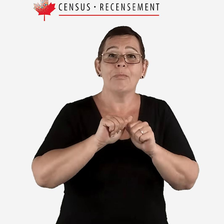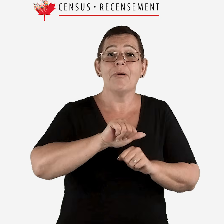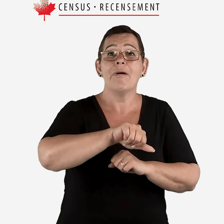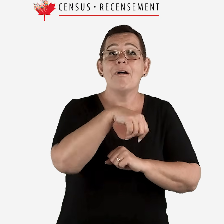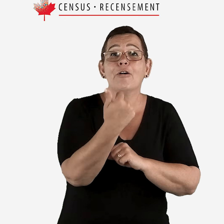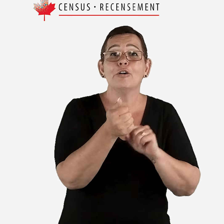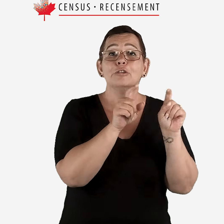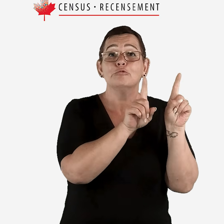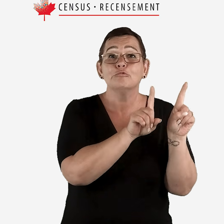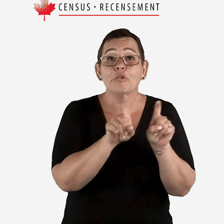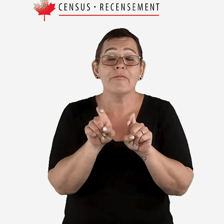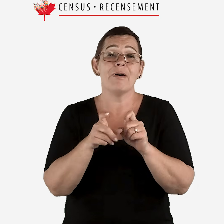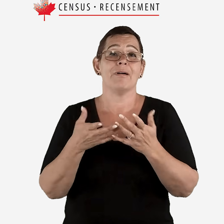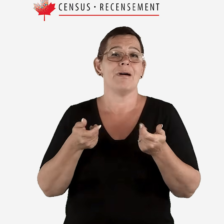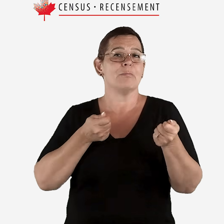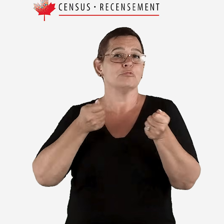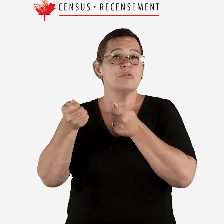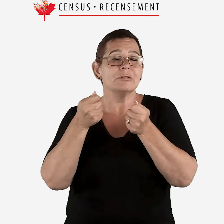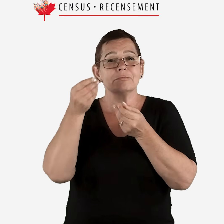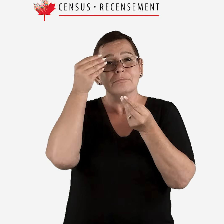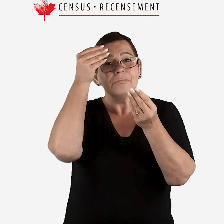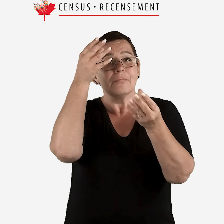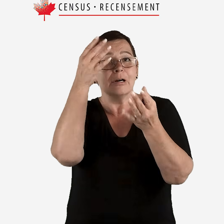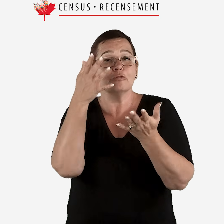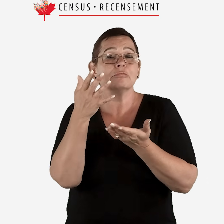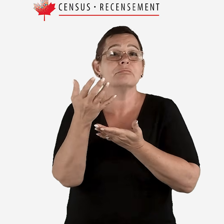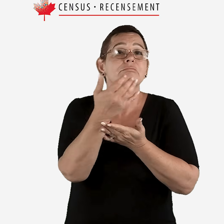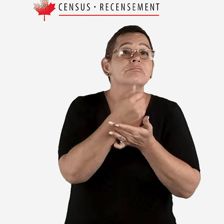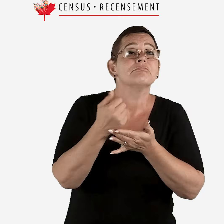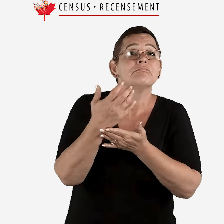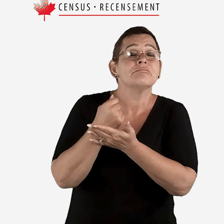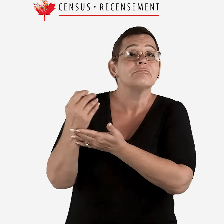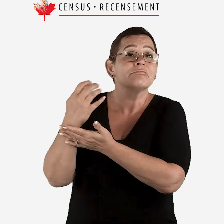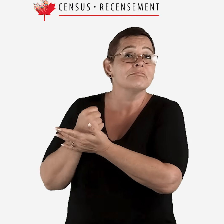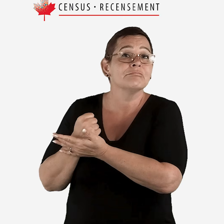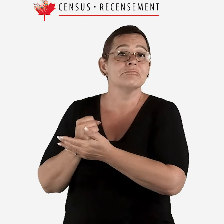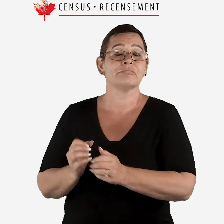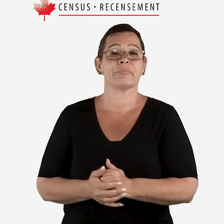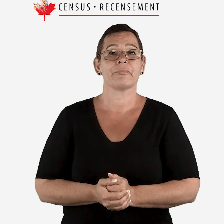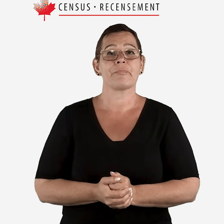with other survey or administrative data sources.